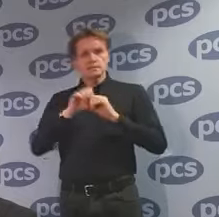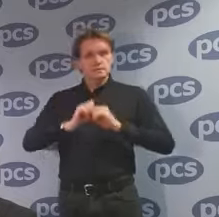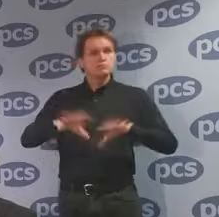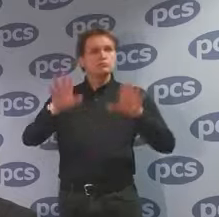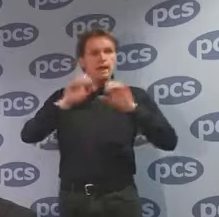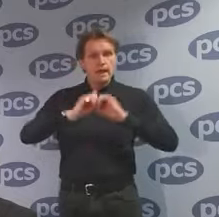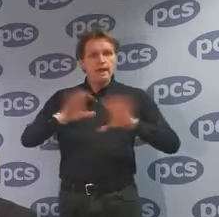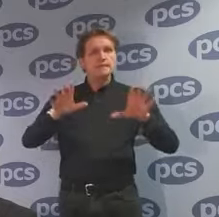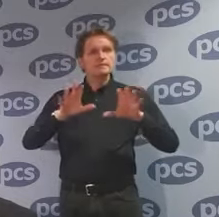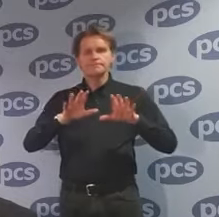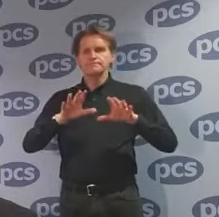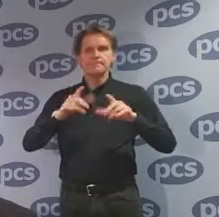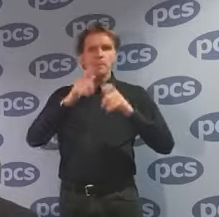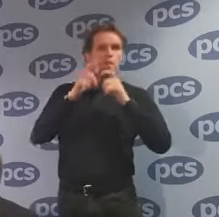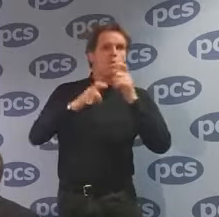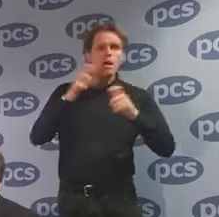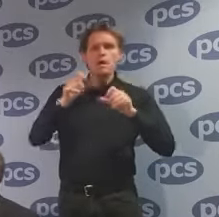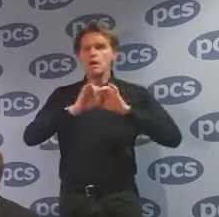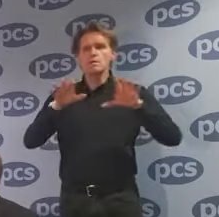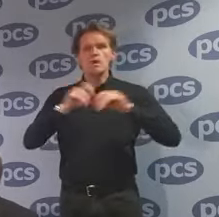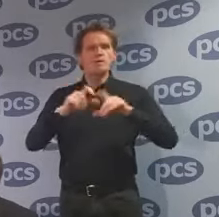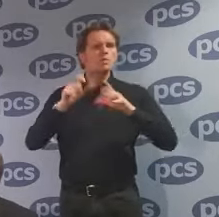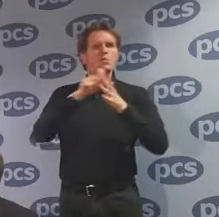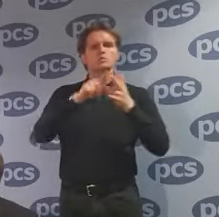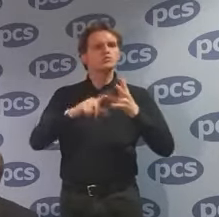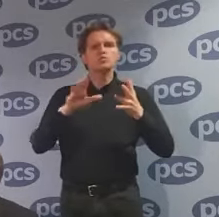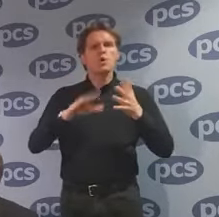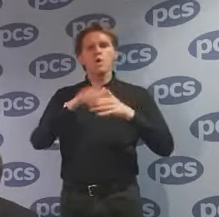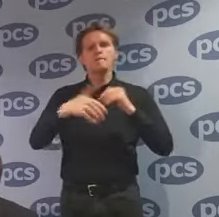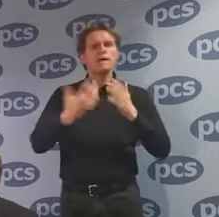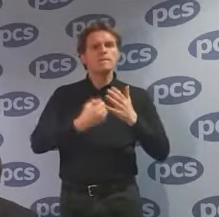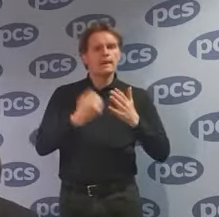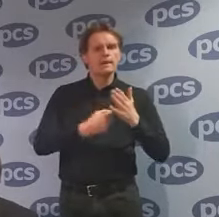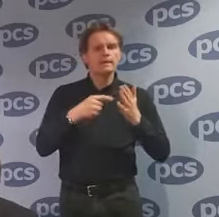of pay in the immediate future but there's a question from Craig who's